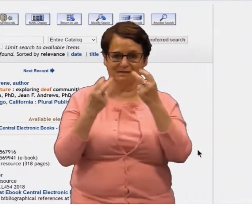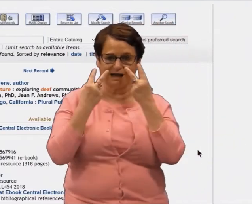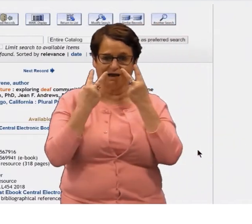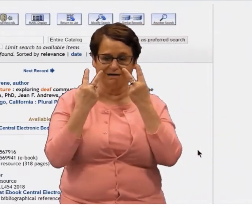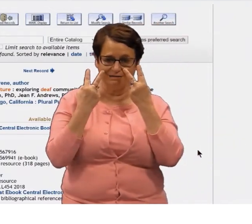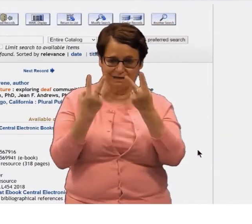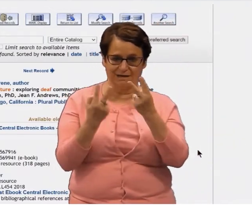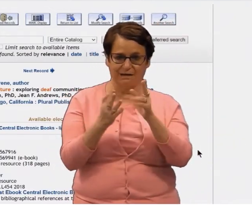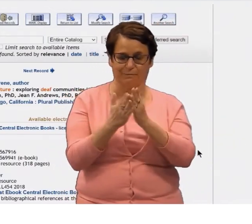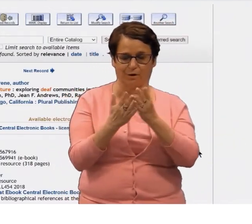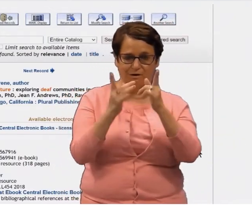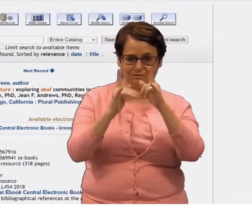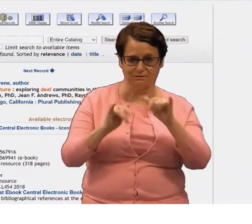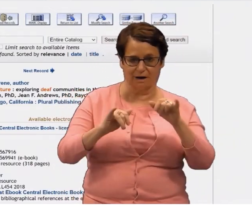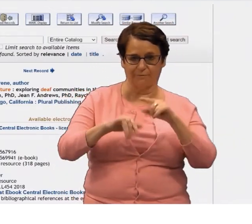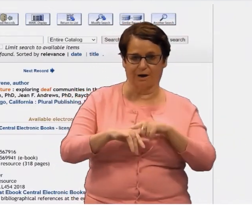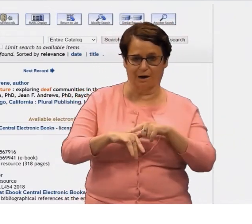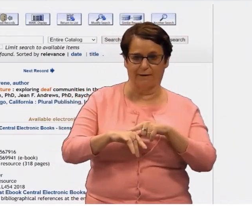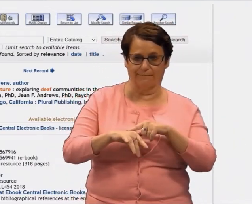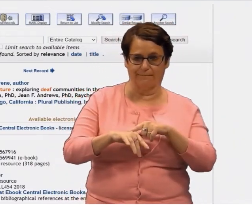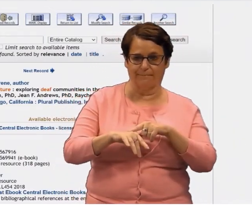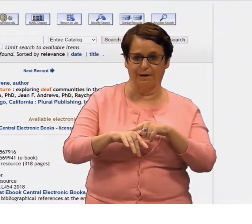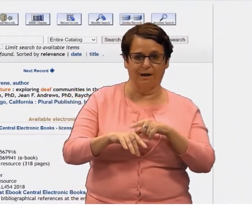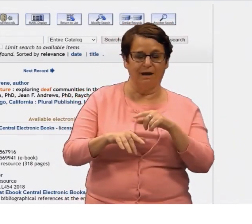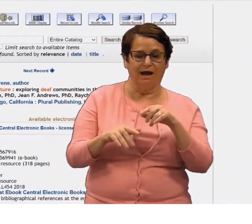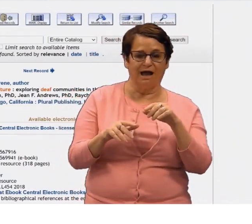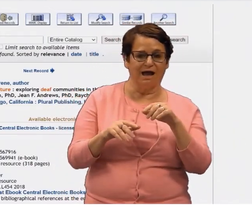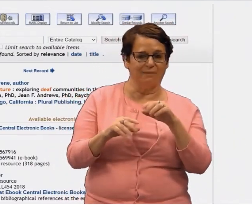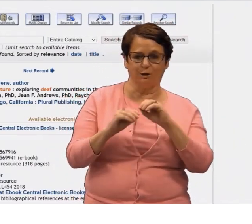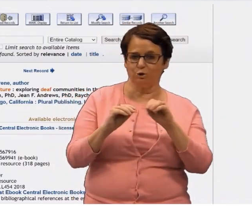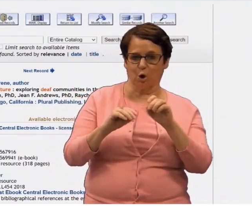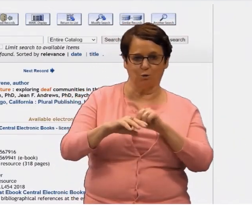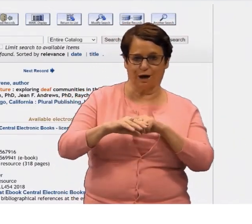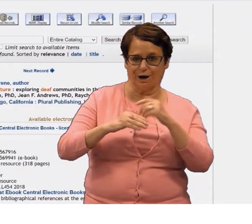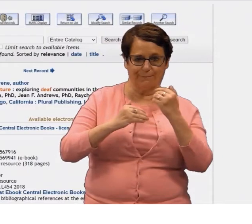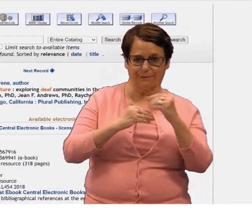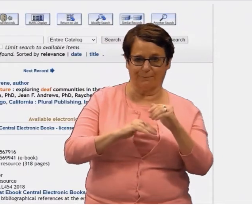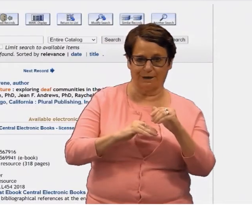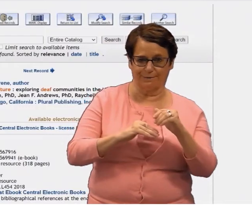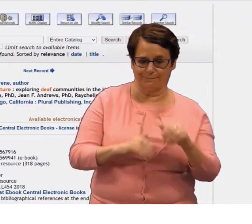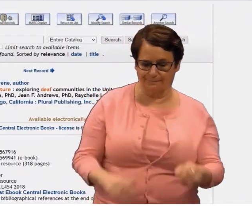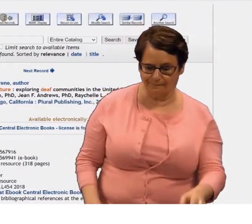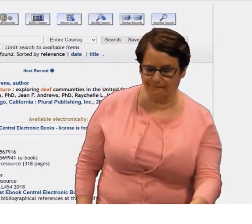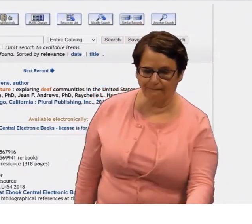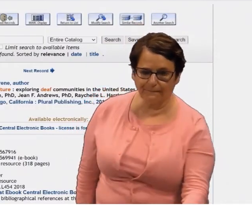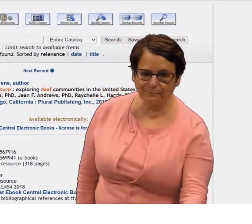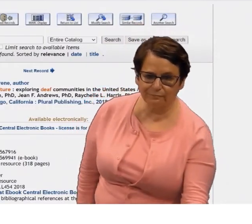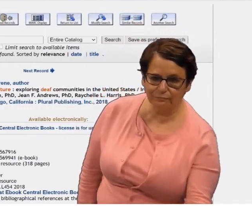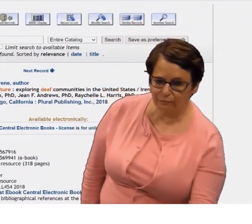This means the whole class can see the book at the same time, and there's no time limit.